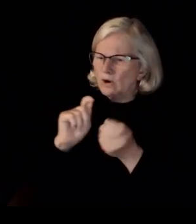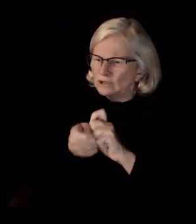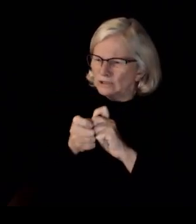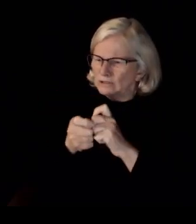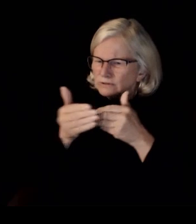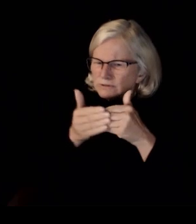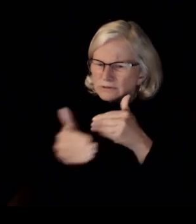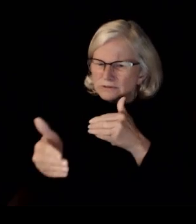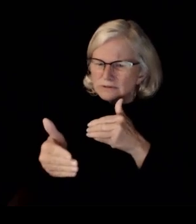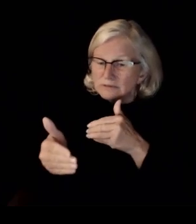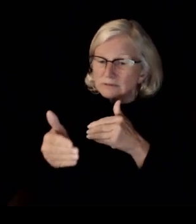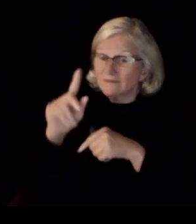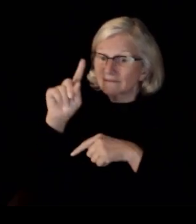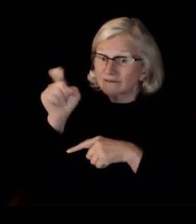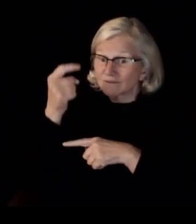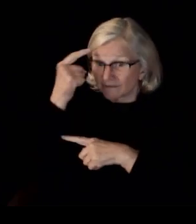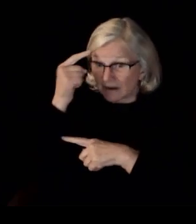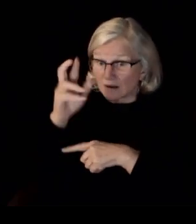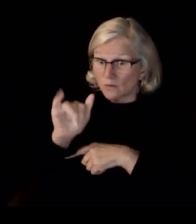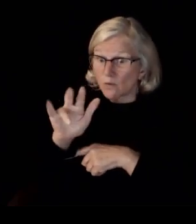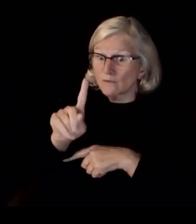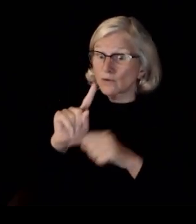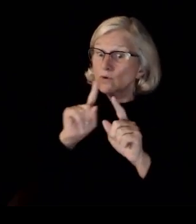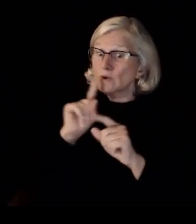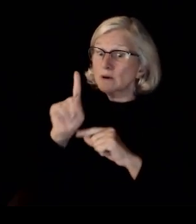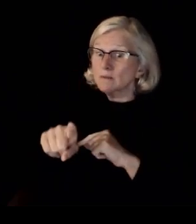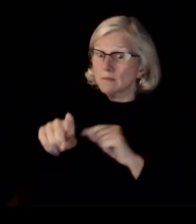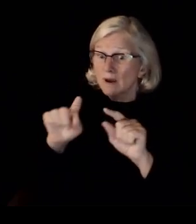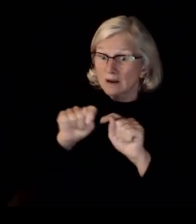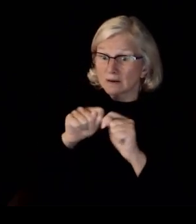the federal COVID response team and the observations and recommendations they note are in line